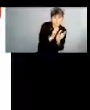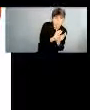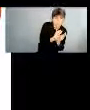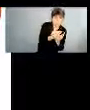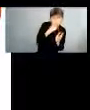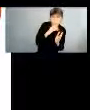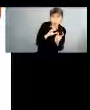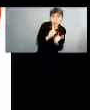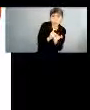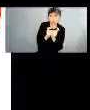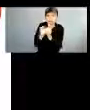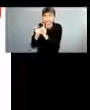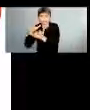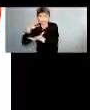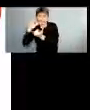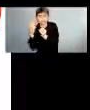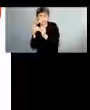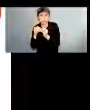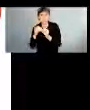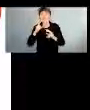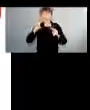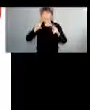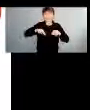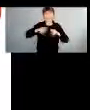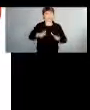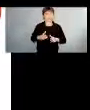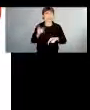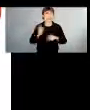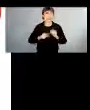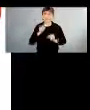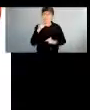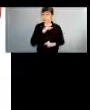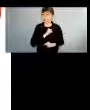able to guess. They also cannot recommend an amount higher